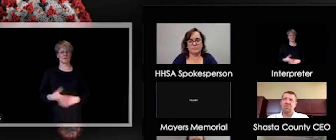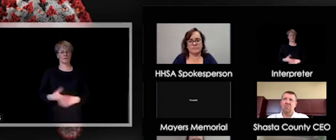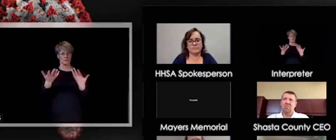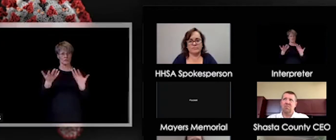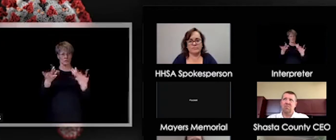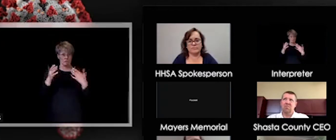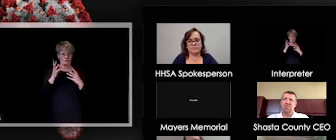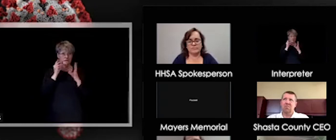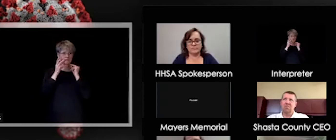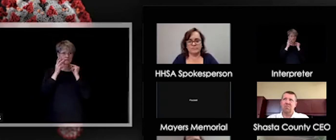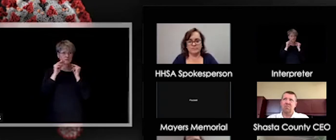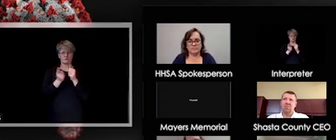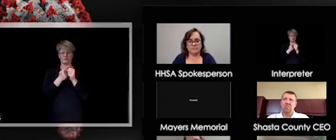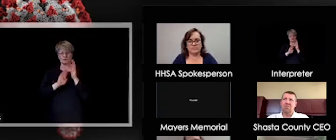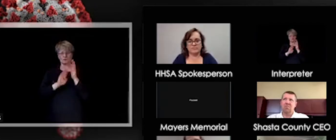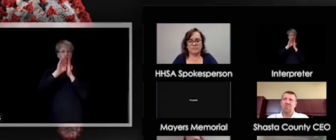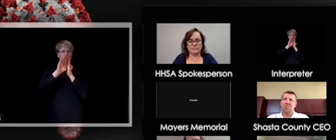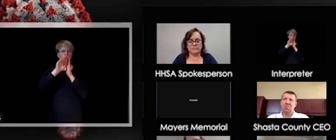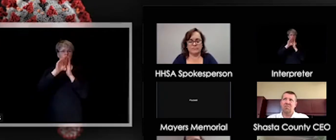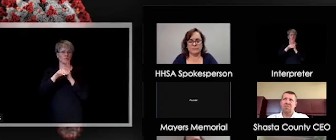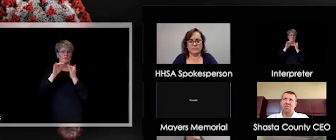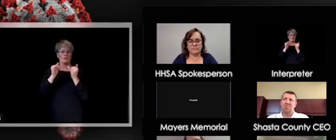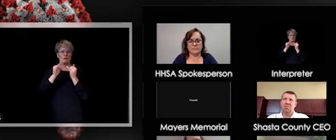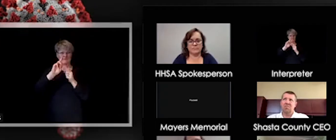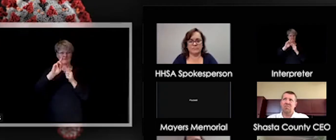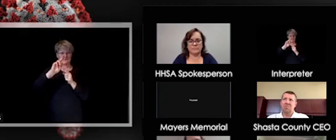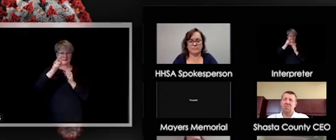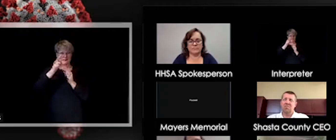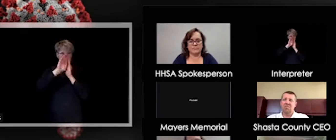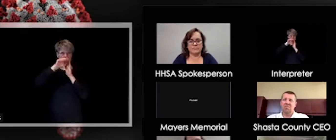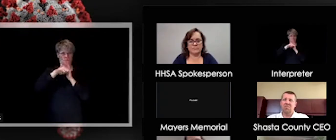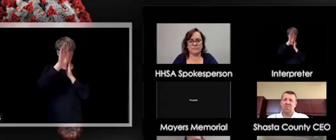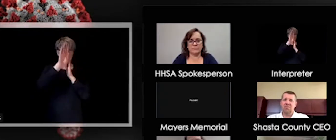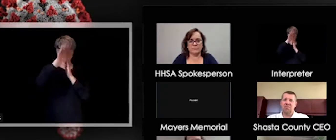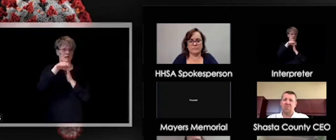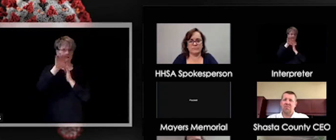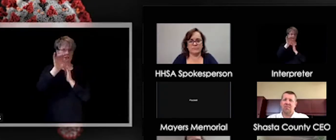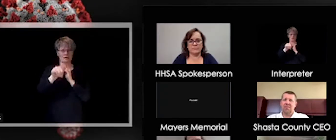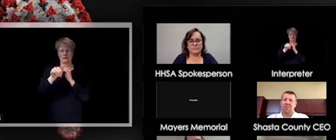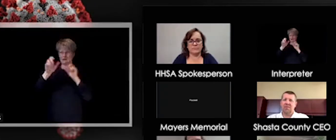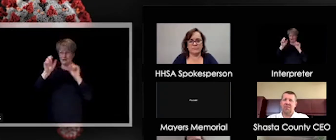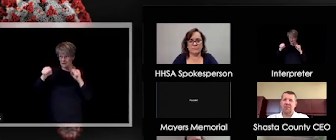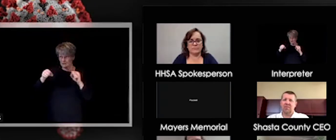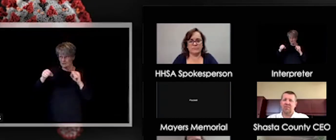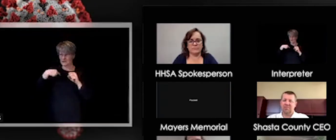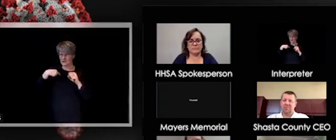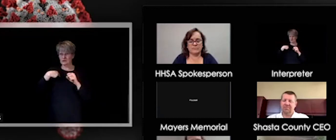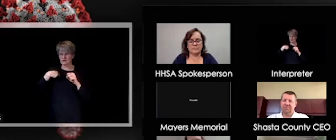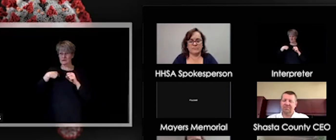talked about a second wave, could this possibly the launching point for a second wave? Do